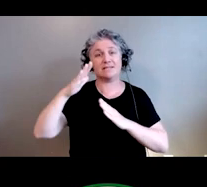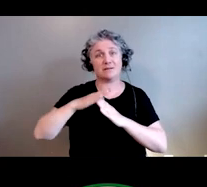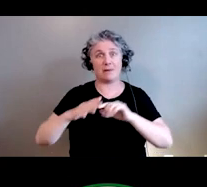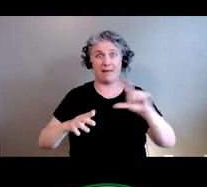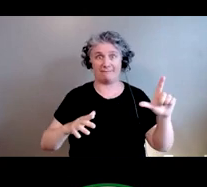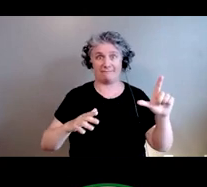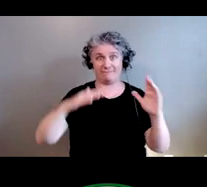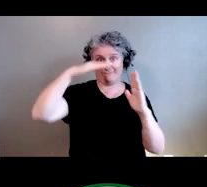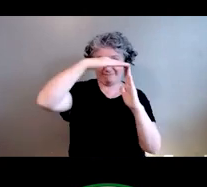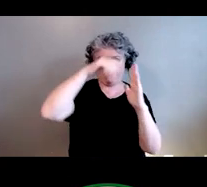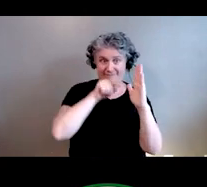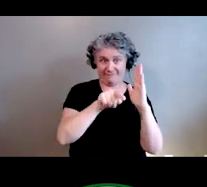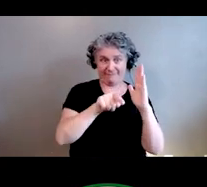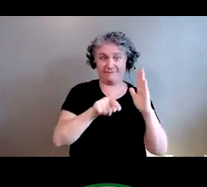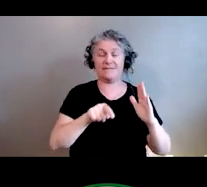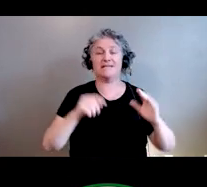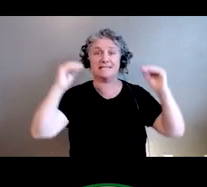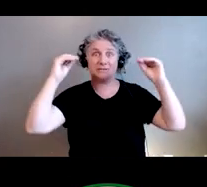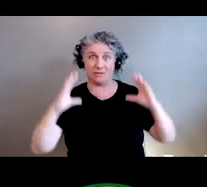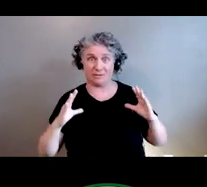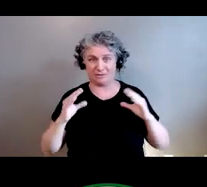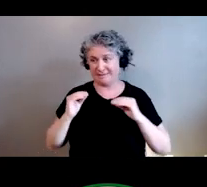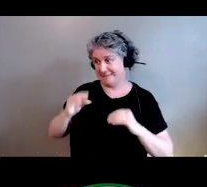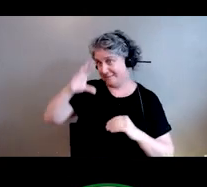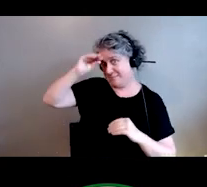for skiing so that he can ski in the mountains with his friends and family.